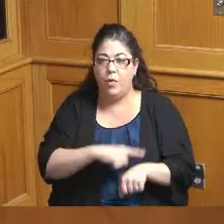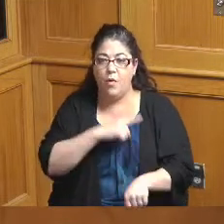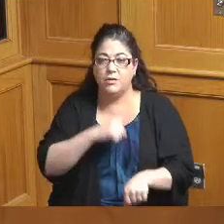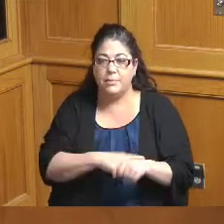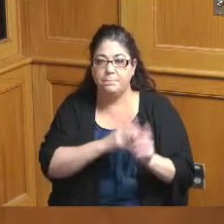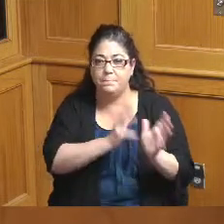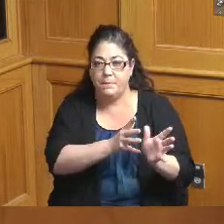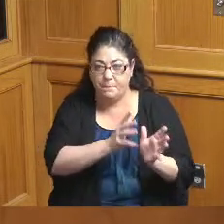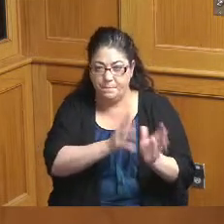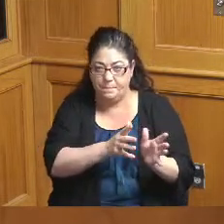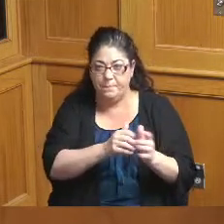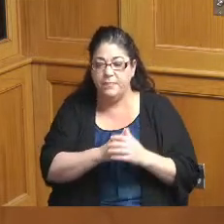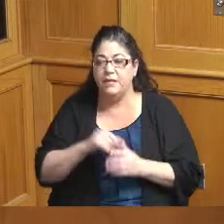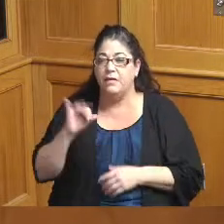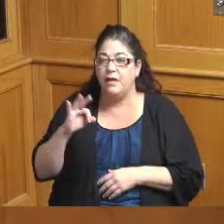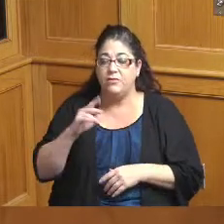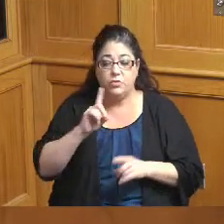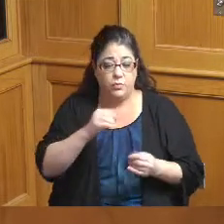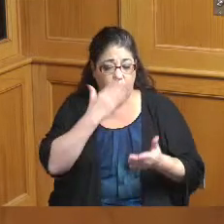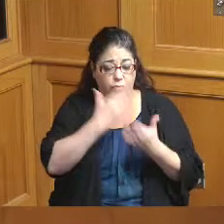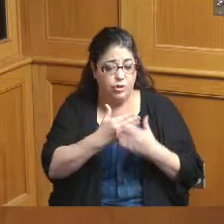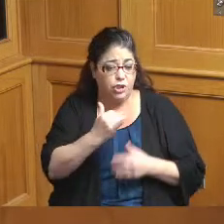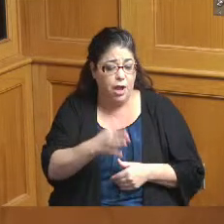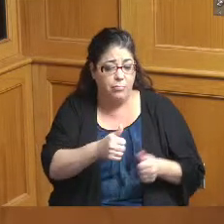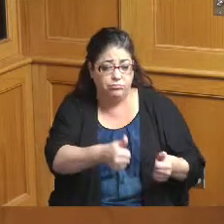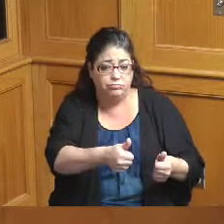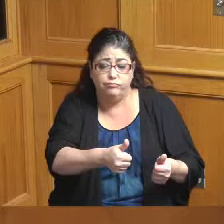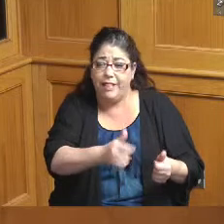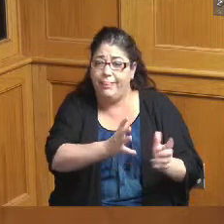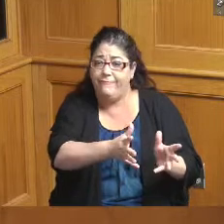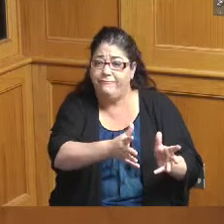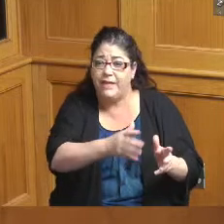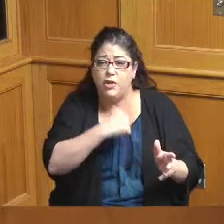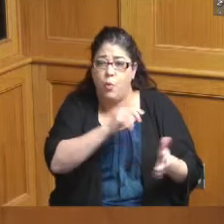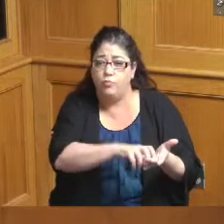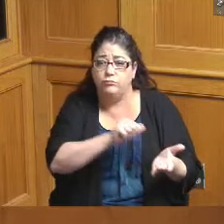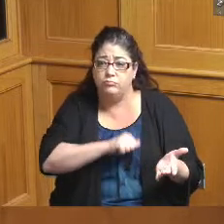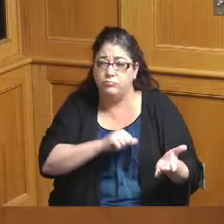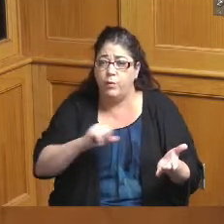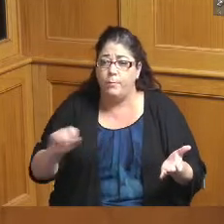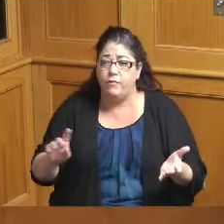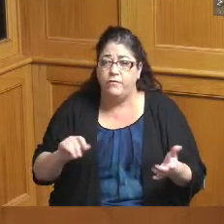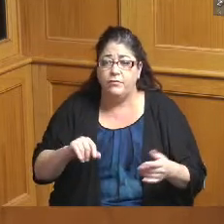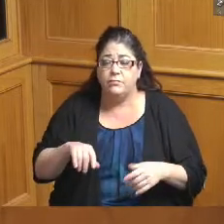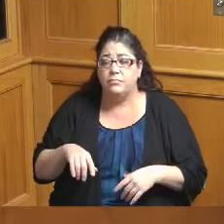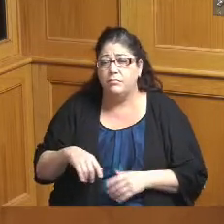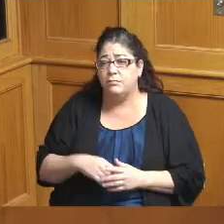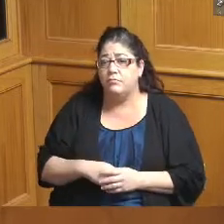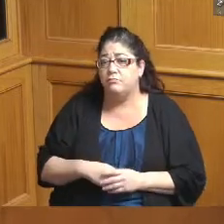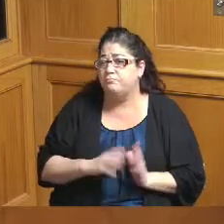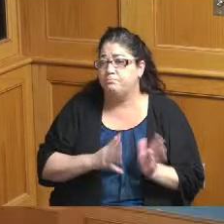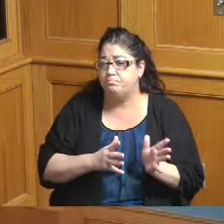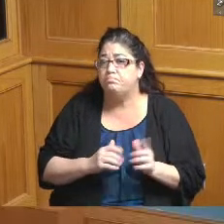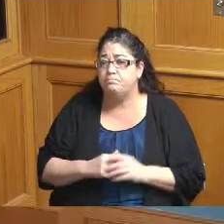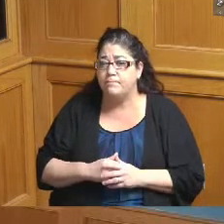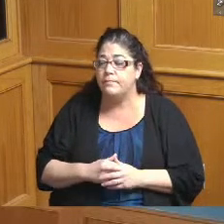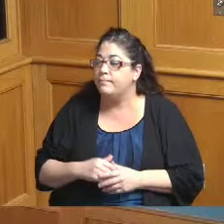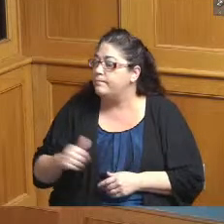so if someone's doing a good job I don't take them off yeah I got you okay well that's good to know